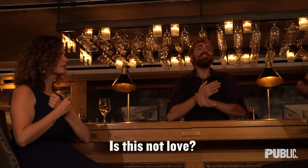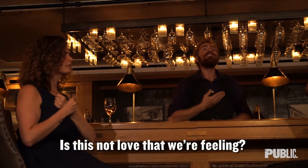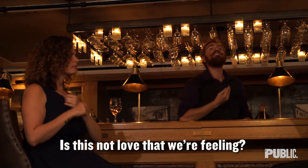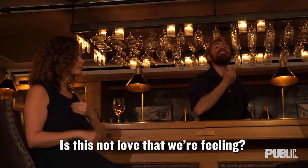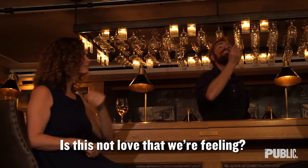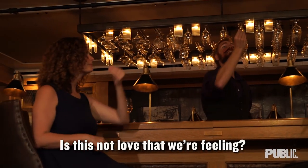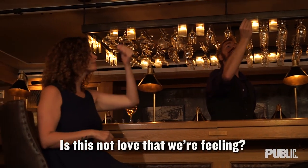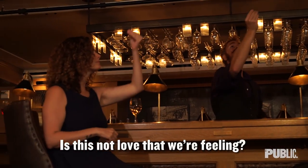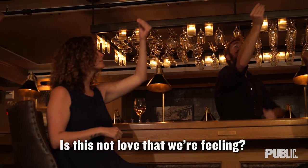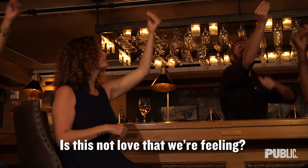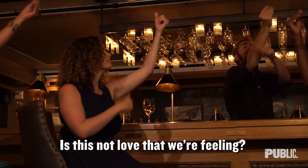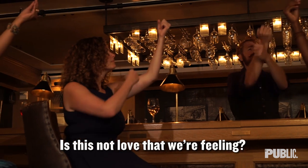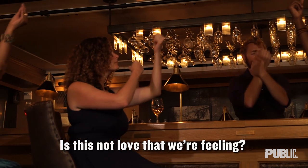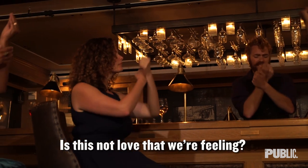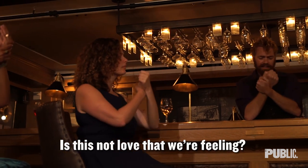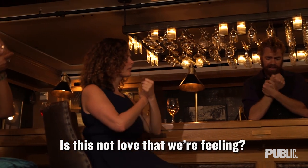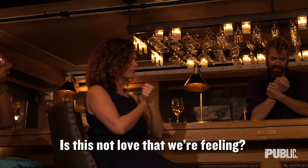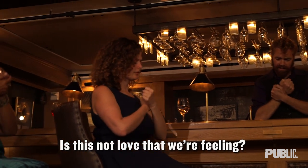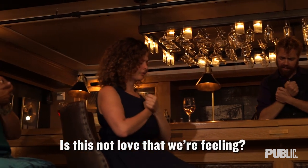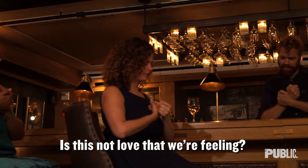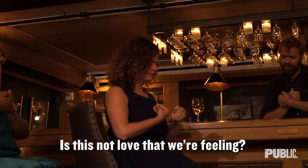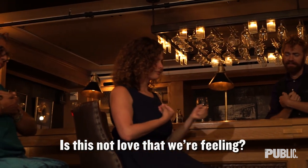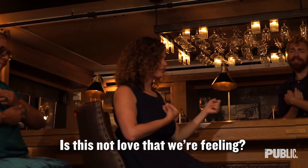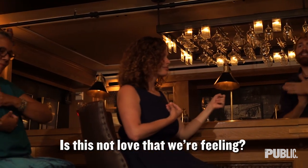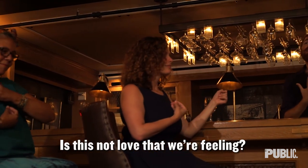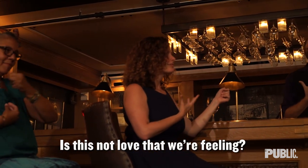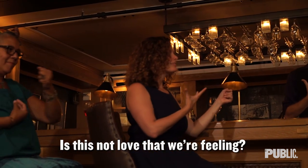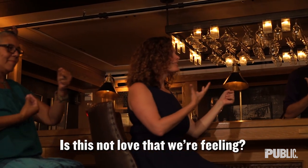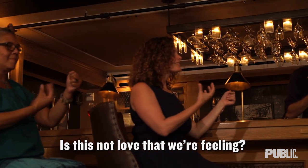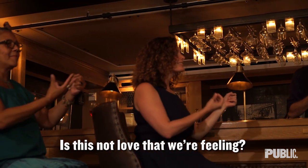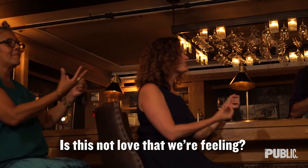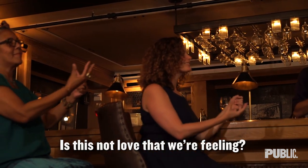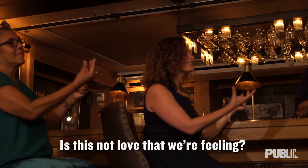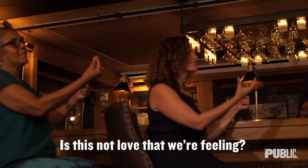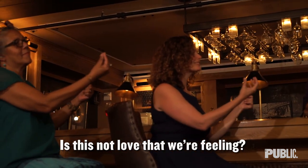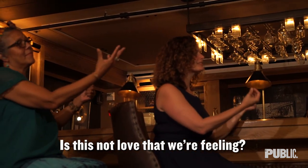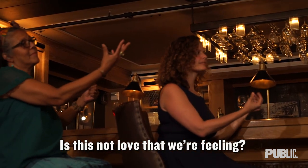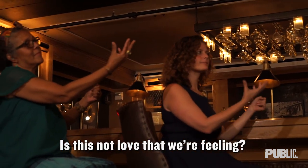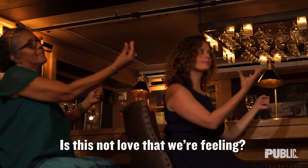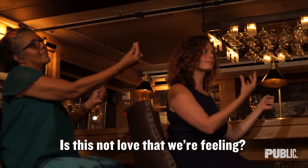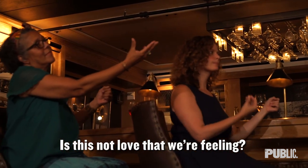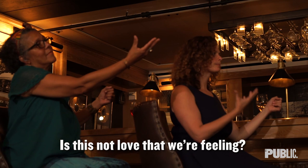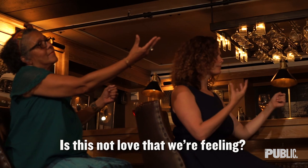Is this not love that we're feeling?